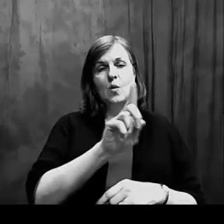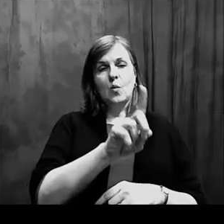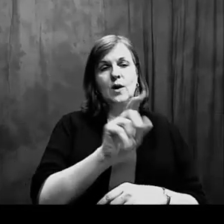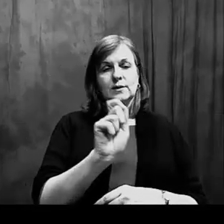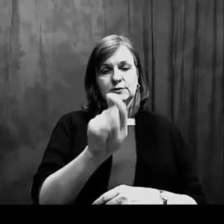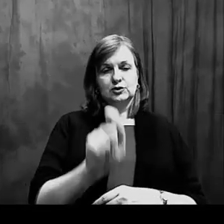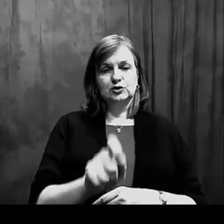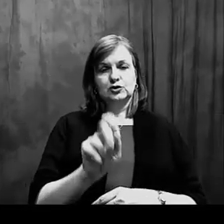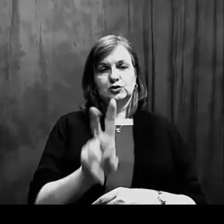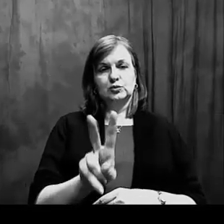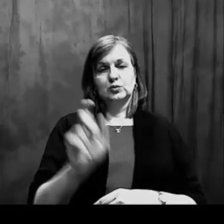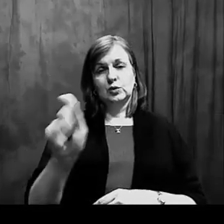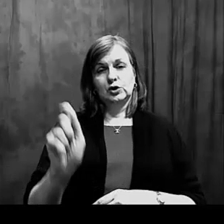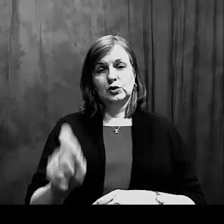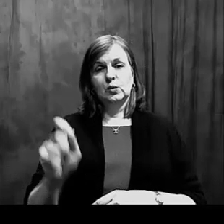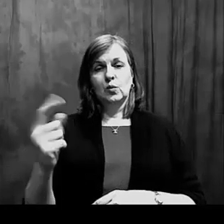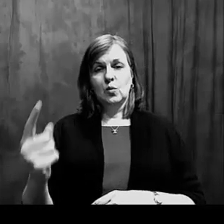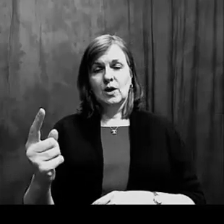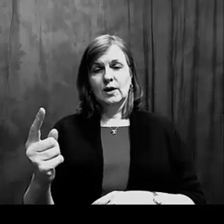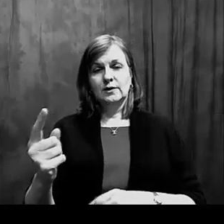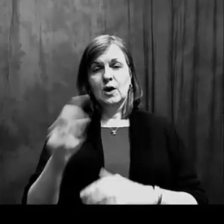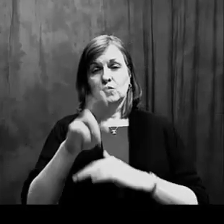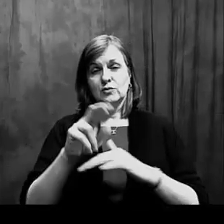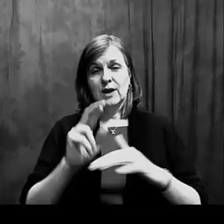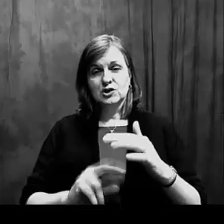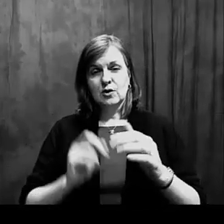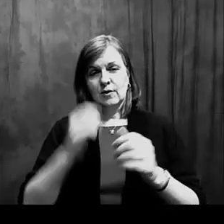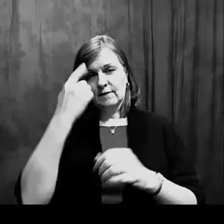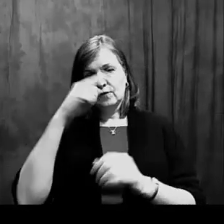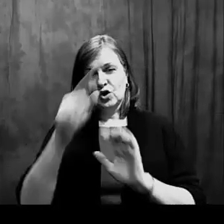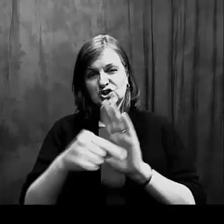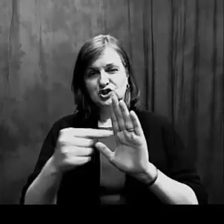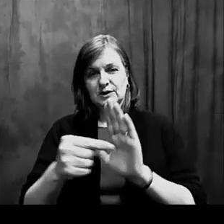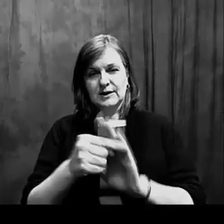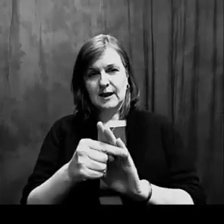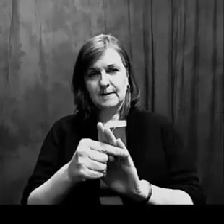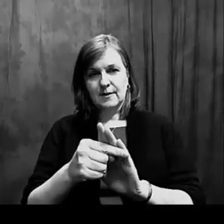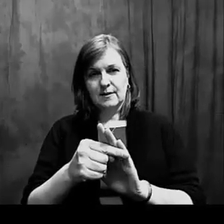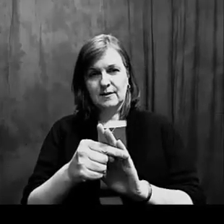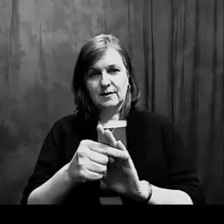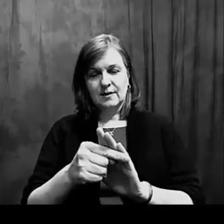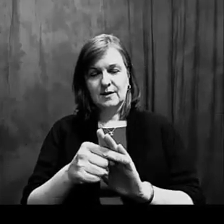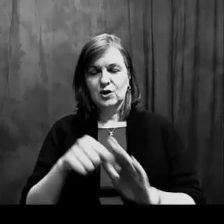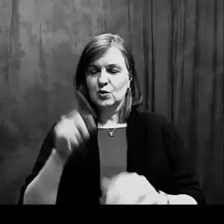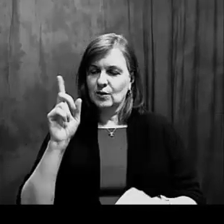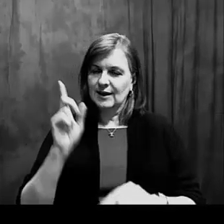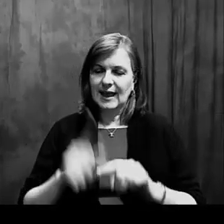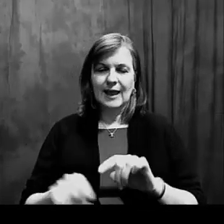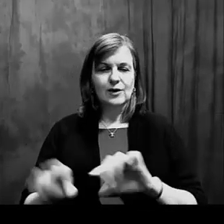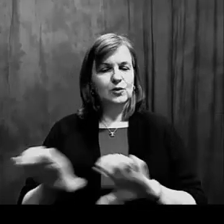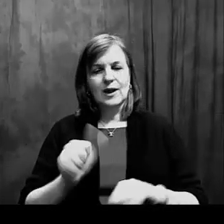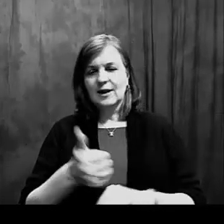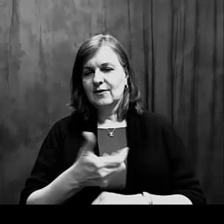monohybrid cross you will always